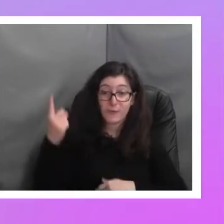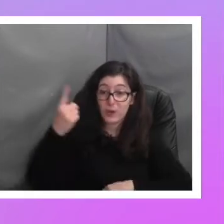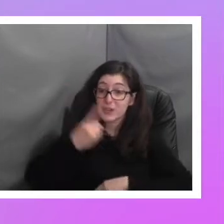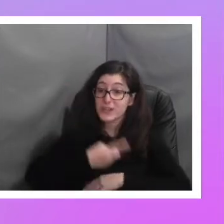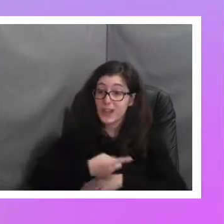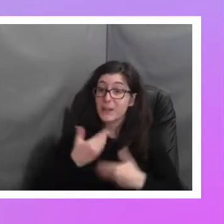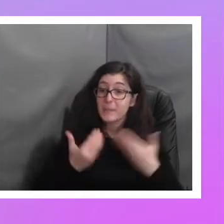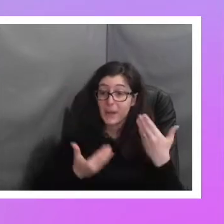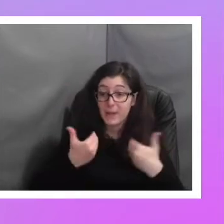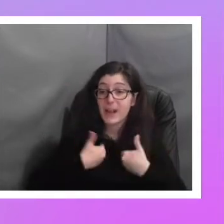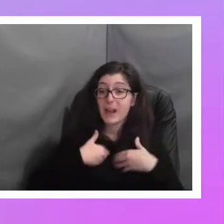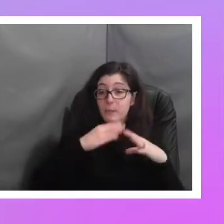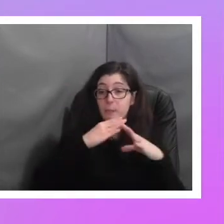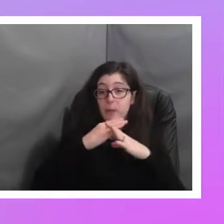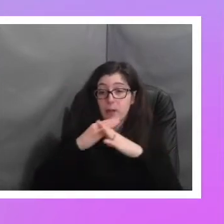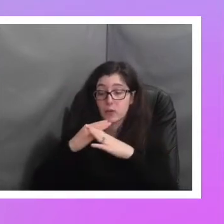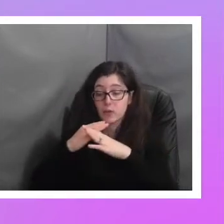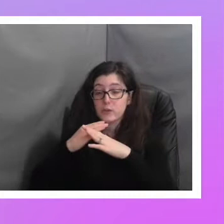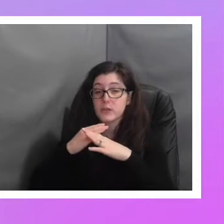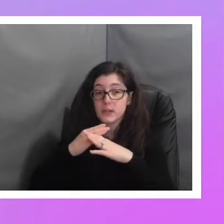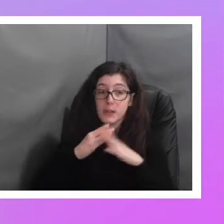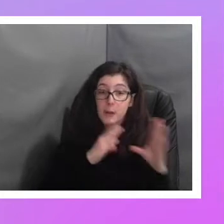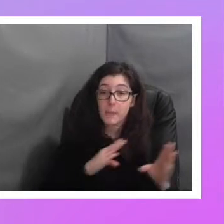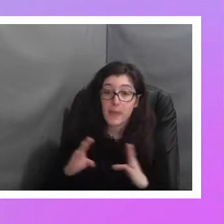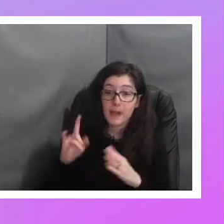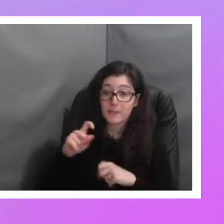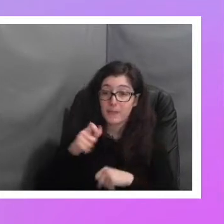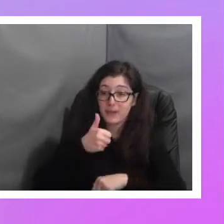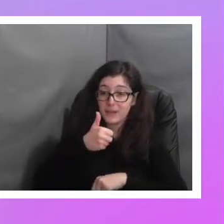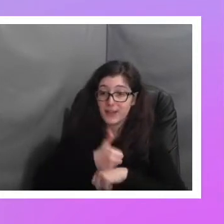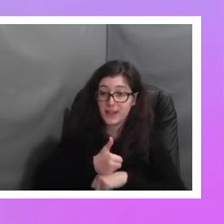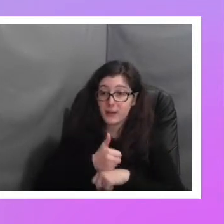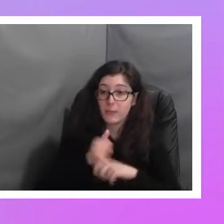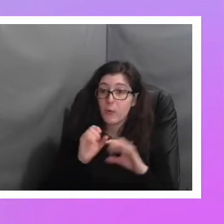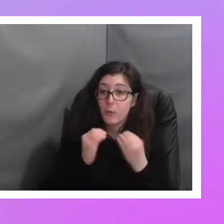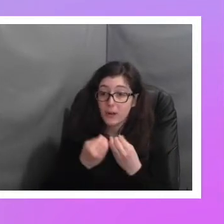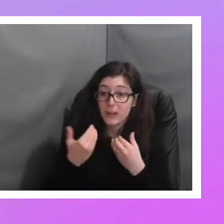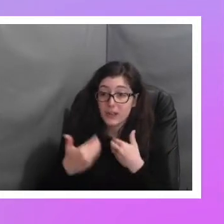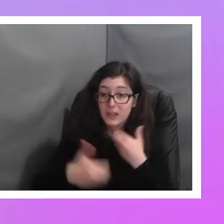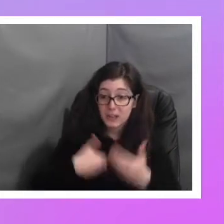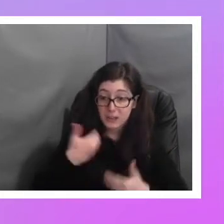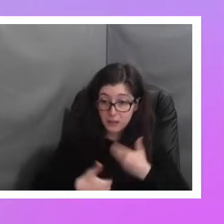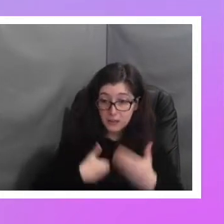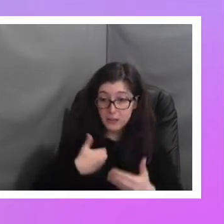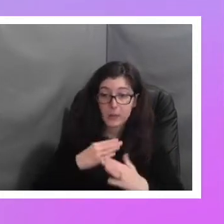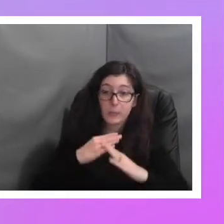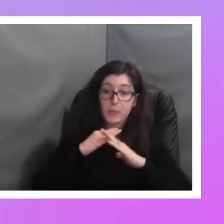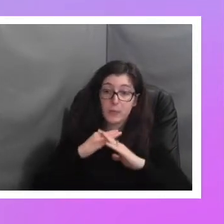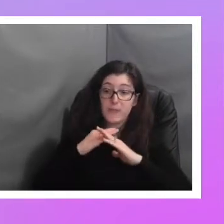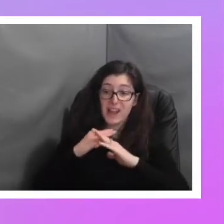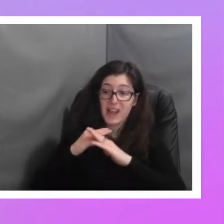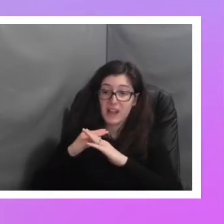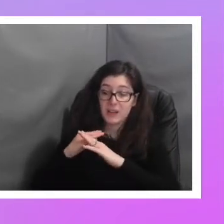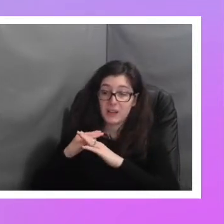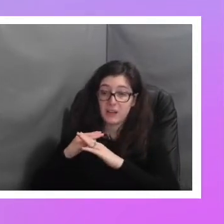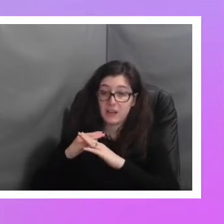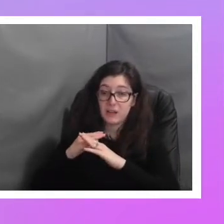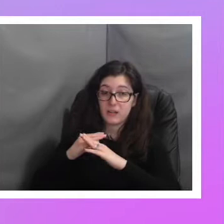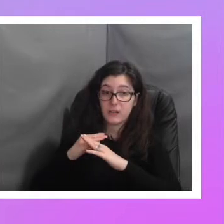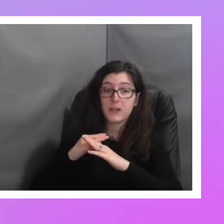so this plan has to lay out how the organization will prevent barriers from slipping in in the future,